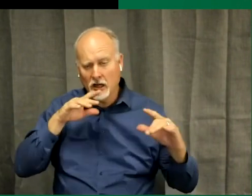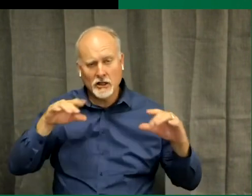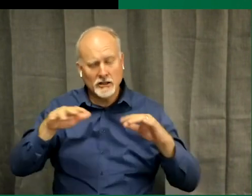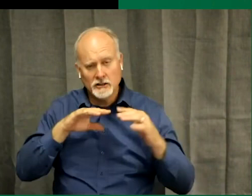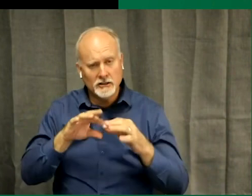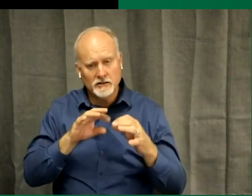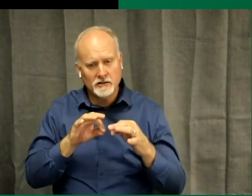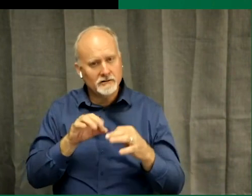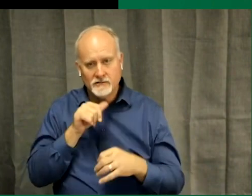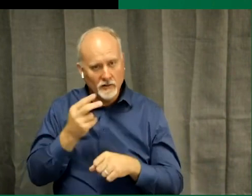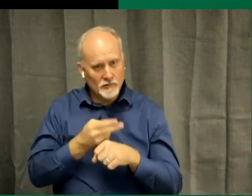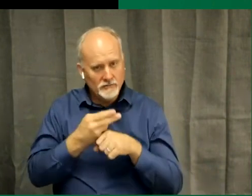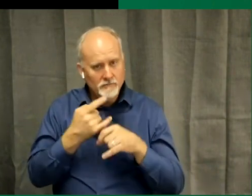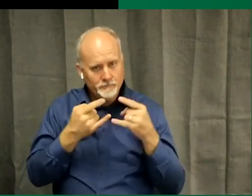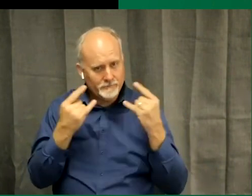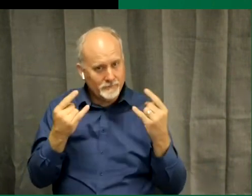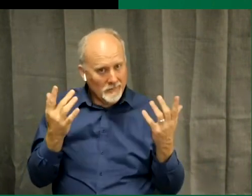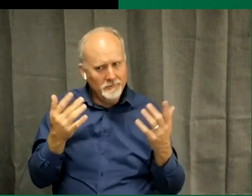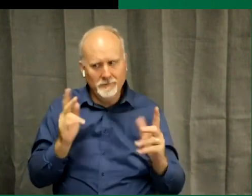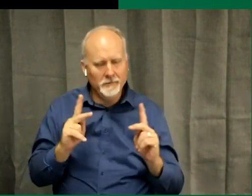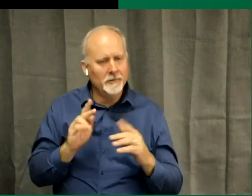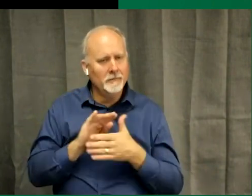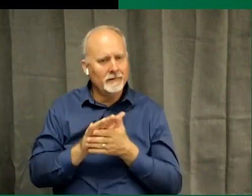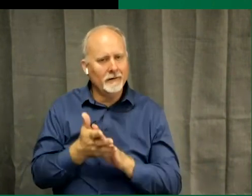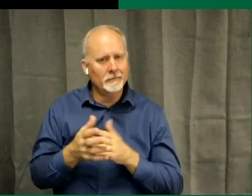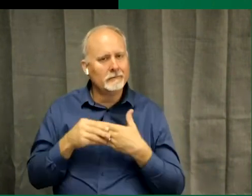not wearing masks because people have gotten a little bit laid back because maybe there's